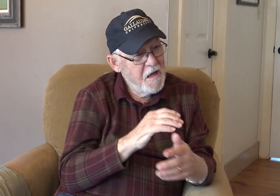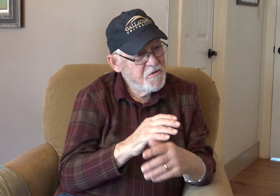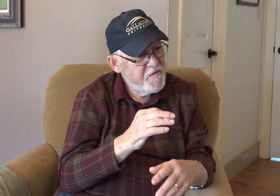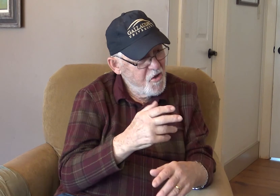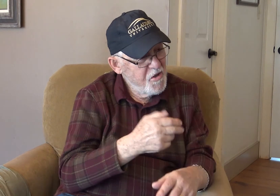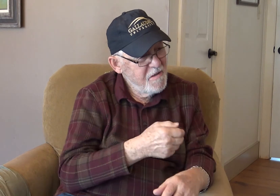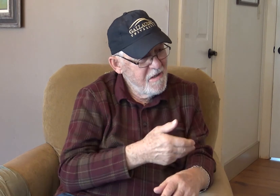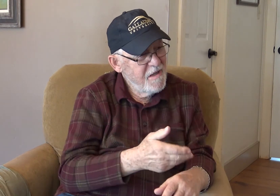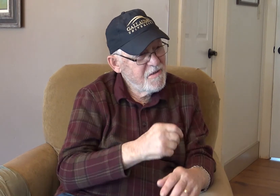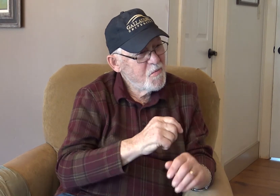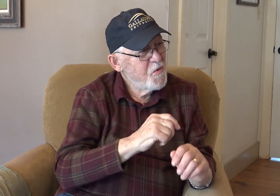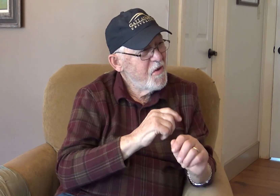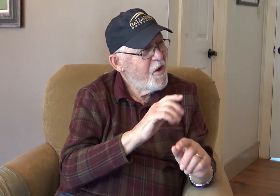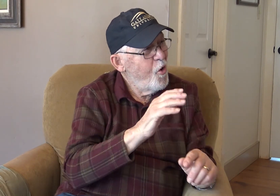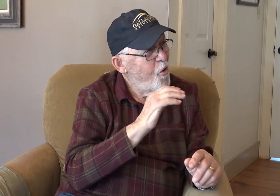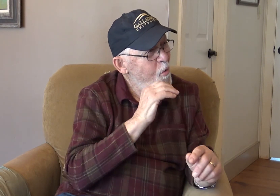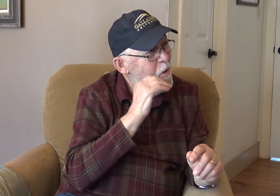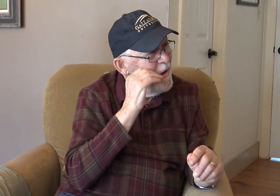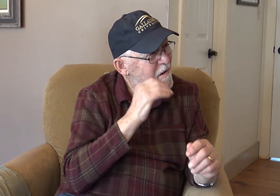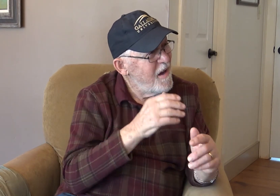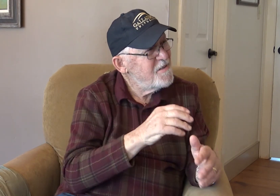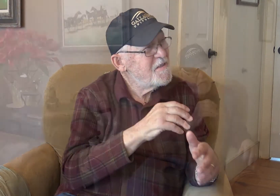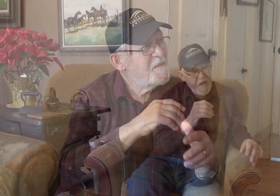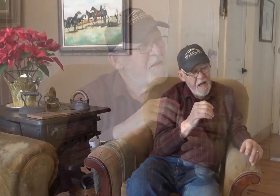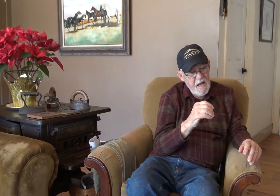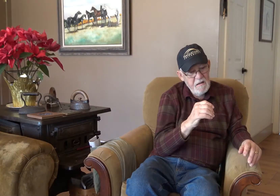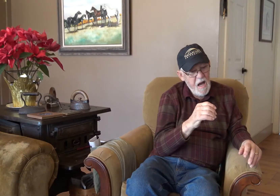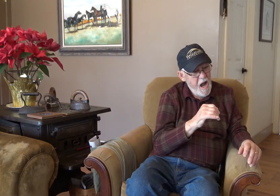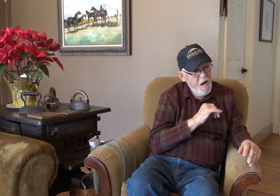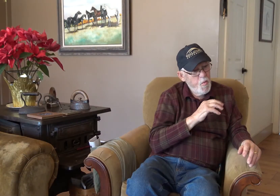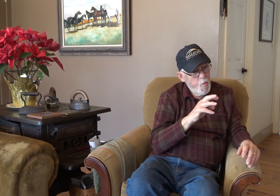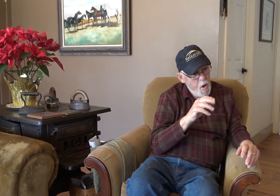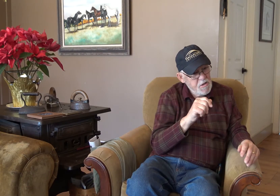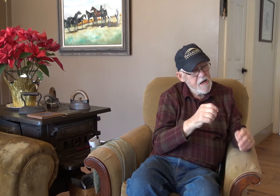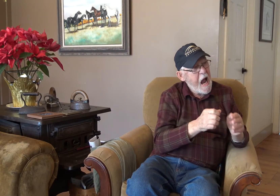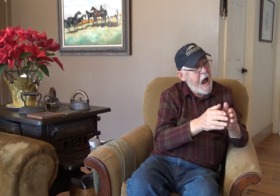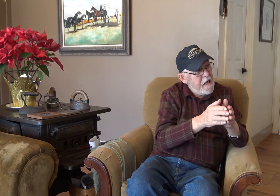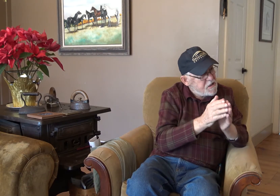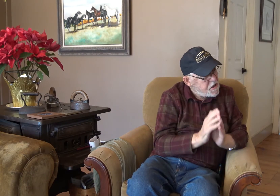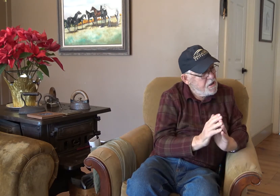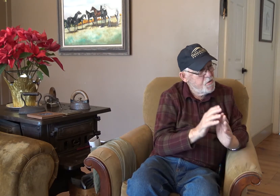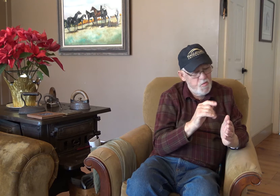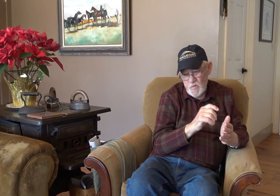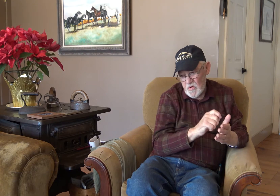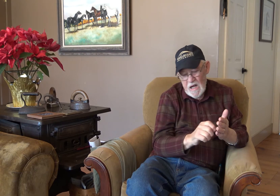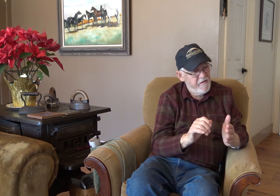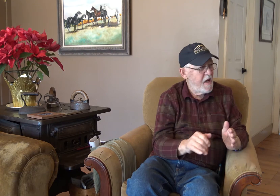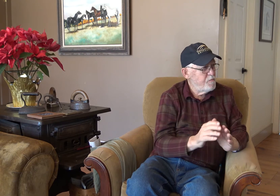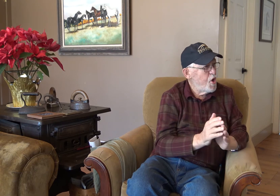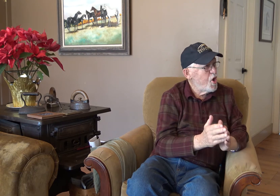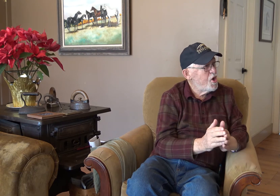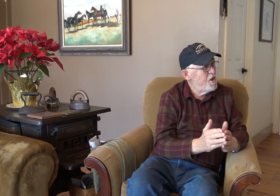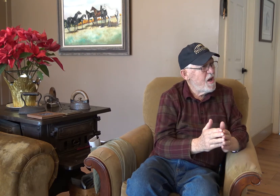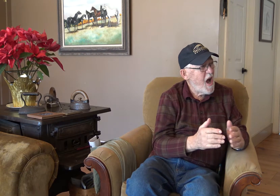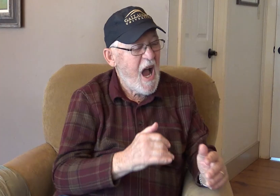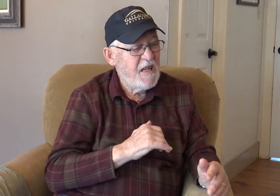It was nice of her to invite us to her home. I was asked to write that book.